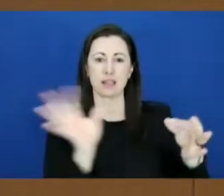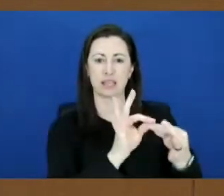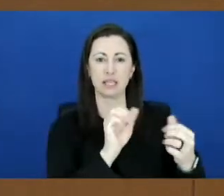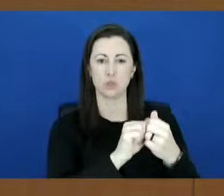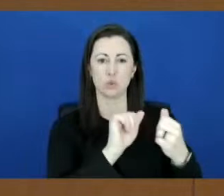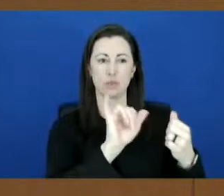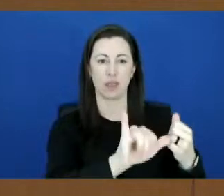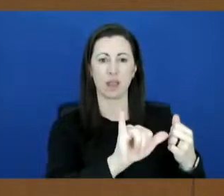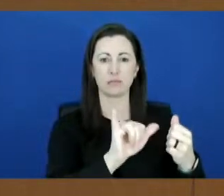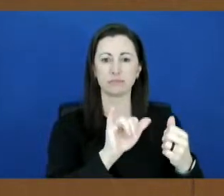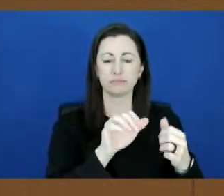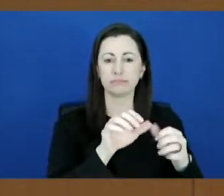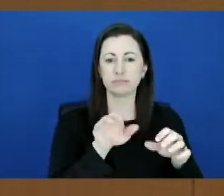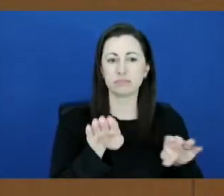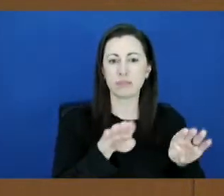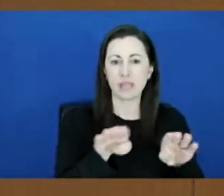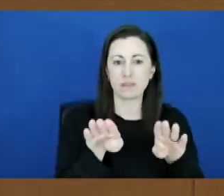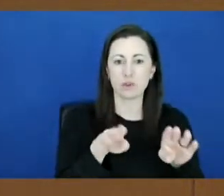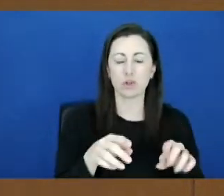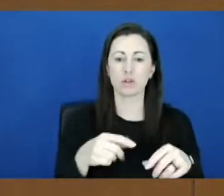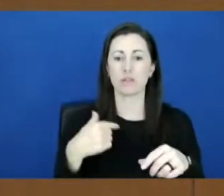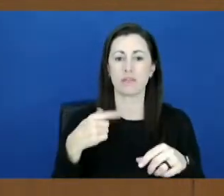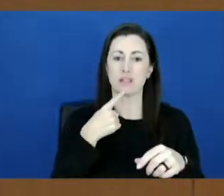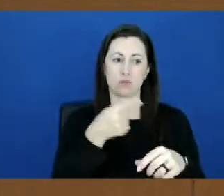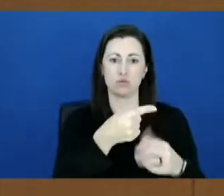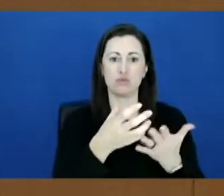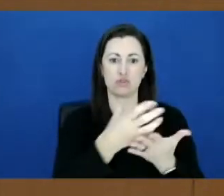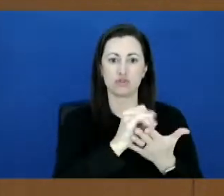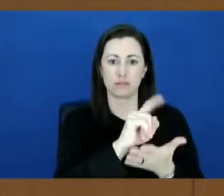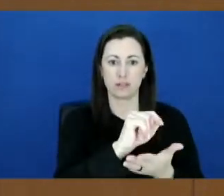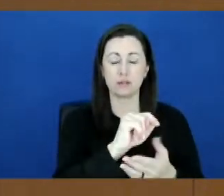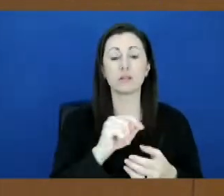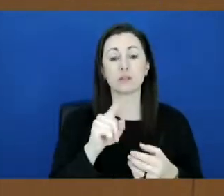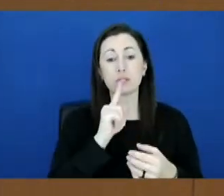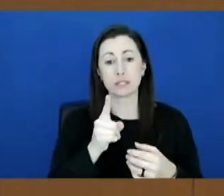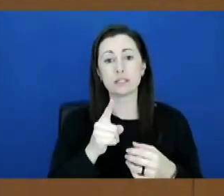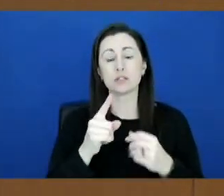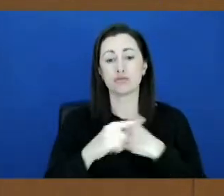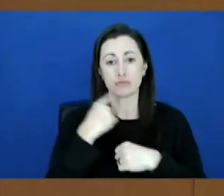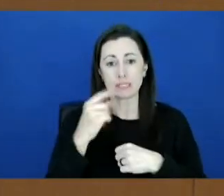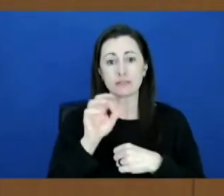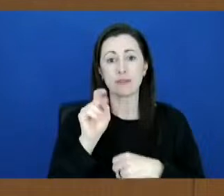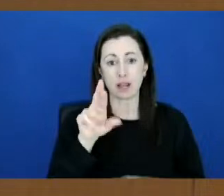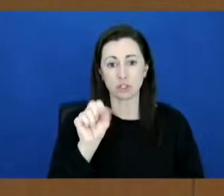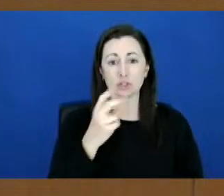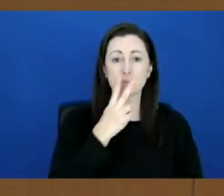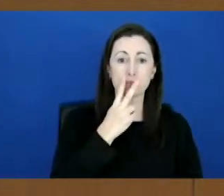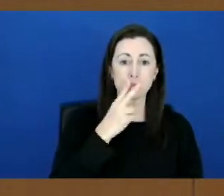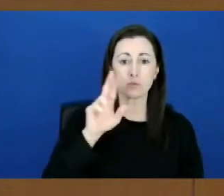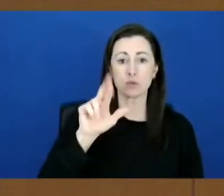SOCIETY IS NOT SO SUBTLY TELLING US THIS WE DESERVE IT.